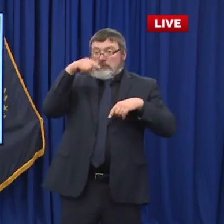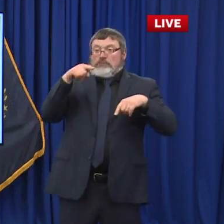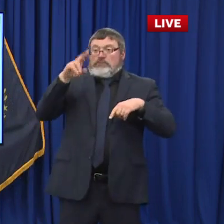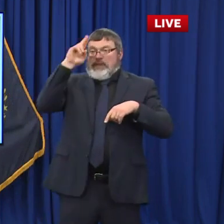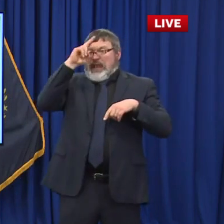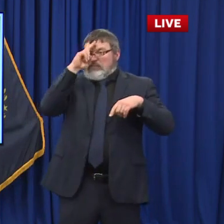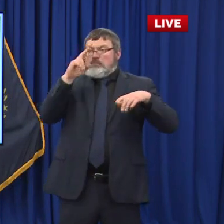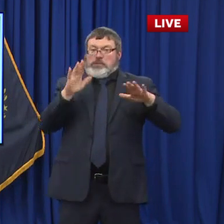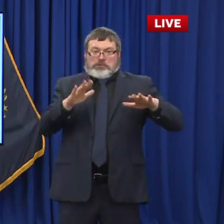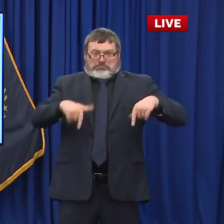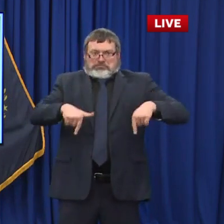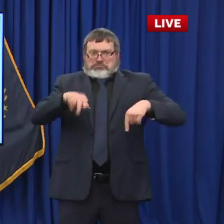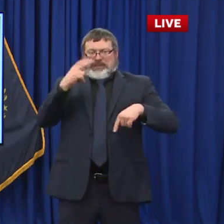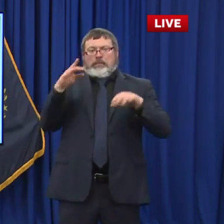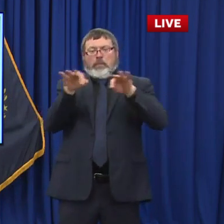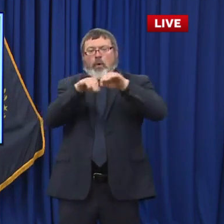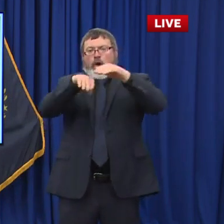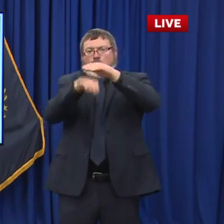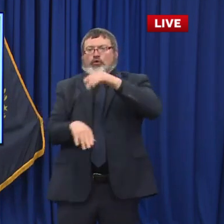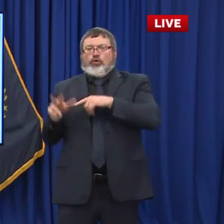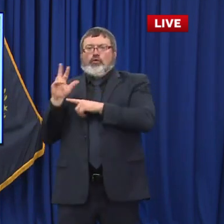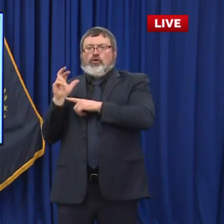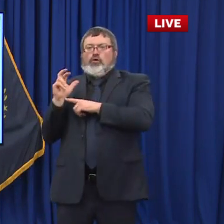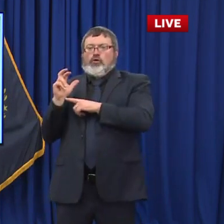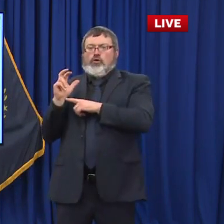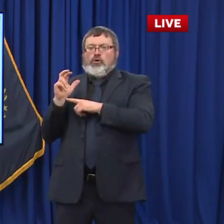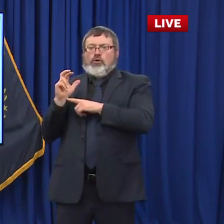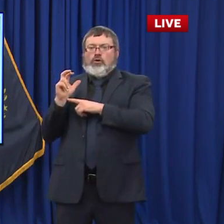OUR HOSPITALIZATION RATE IS SITTING UNDER 300 WHICH IS HIGH.